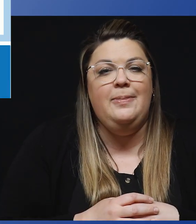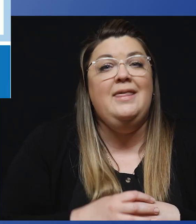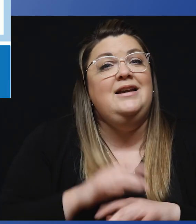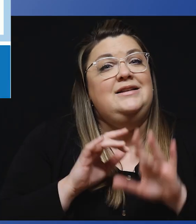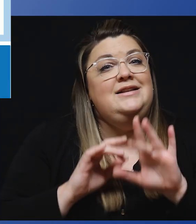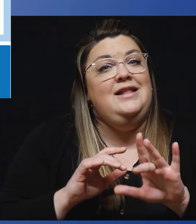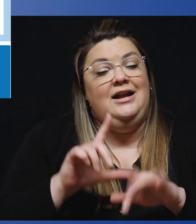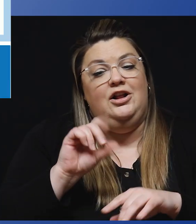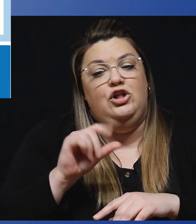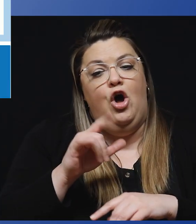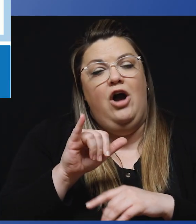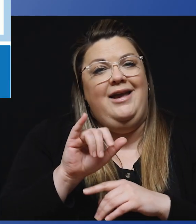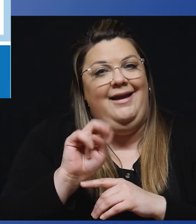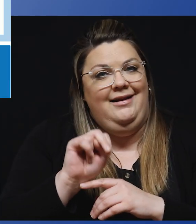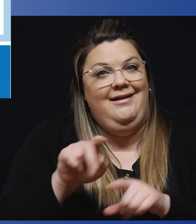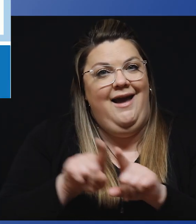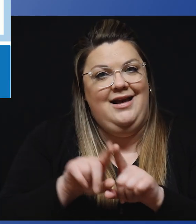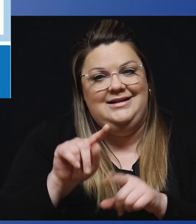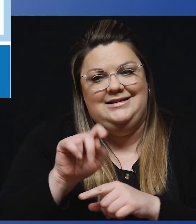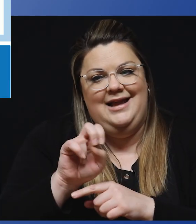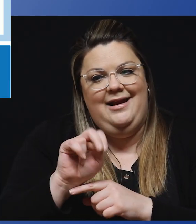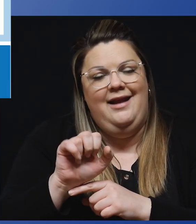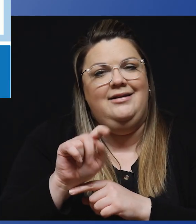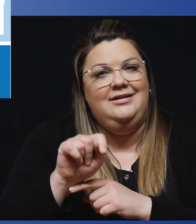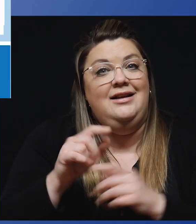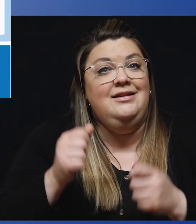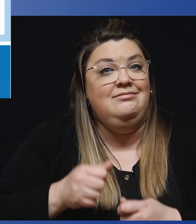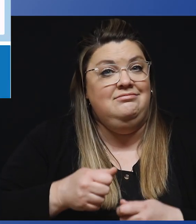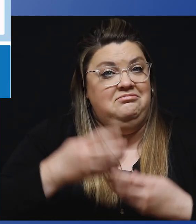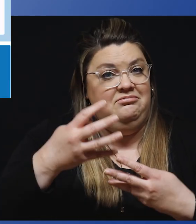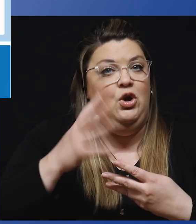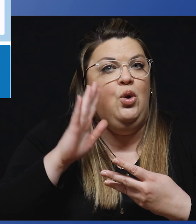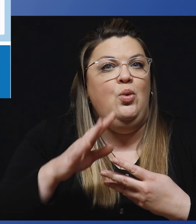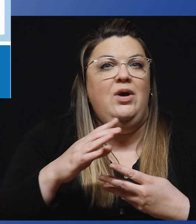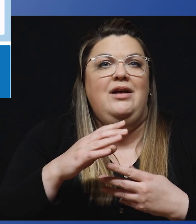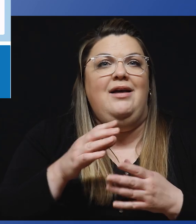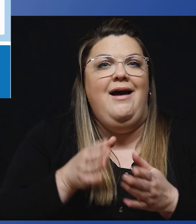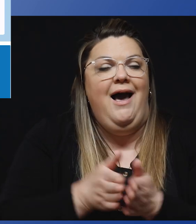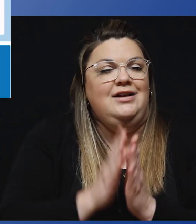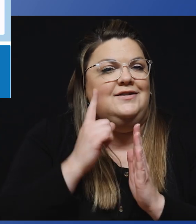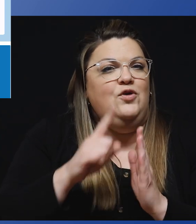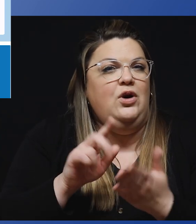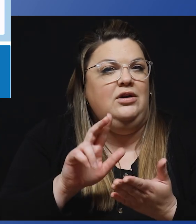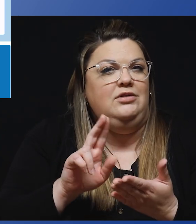The next screen will ask you to log in with ID.me if you have an existing account.